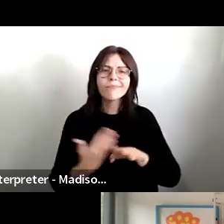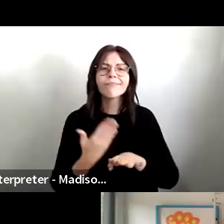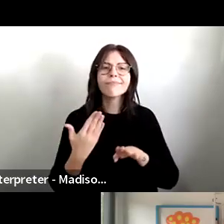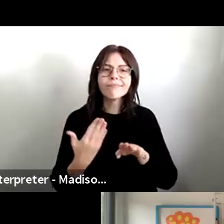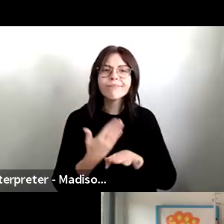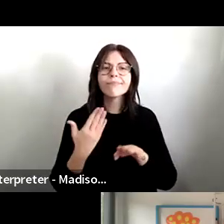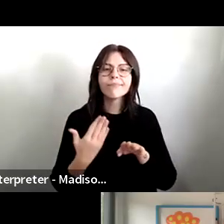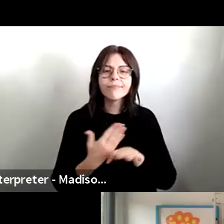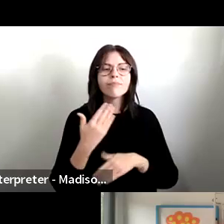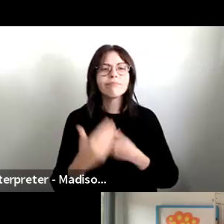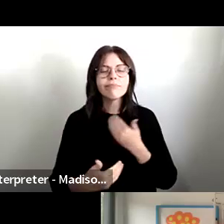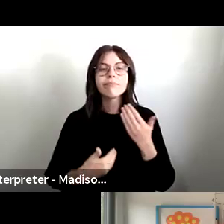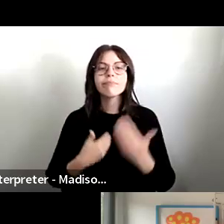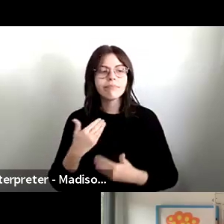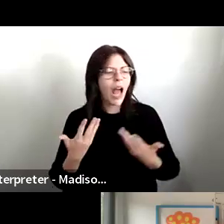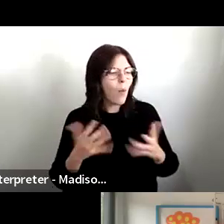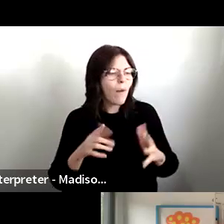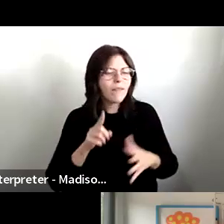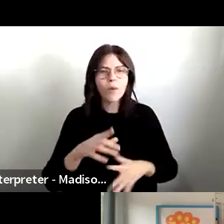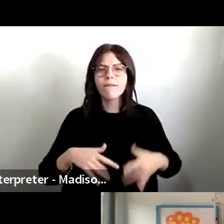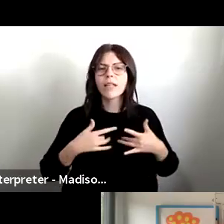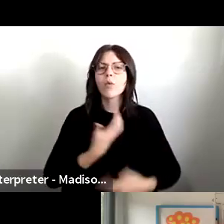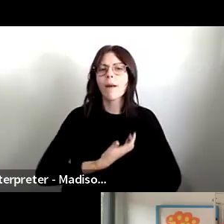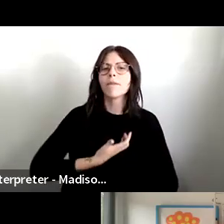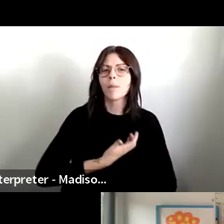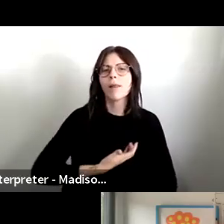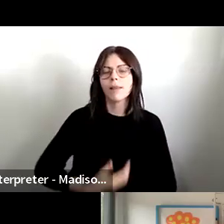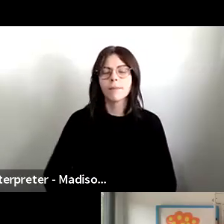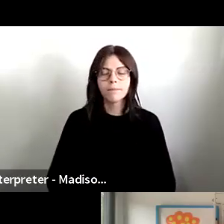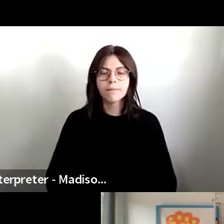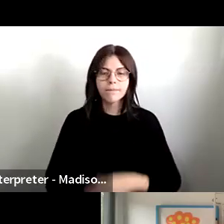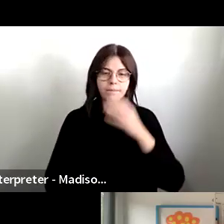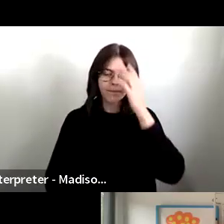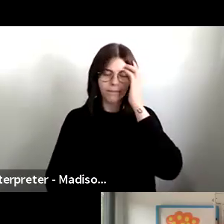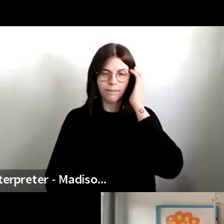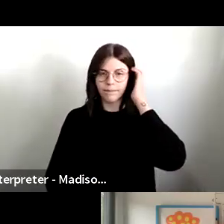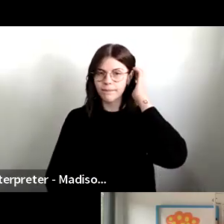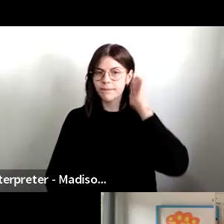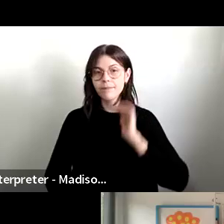like is comfortable, how you feel up to it. >> And you've done some really big ones as well,